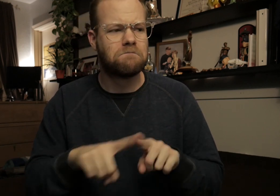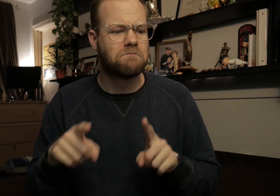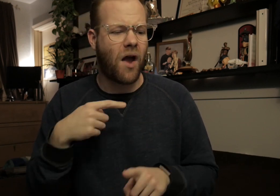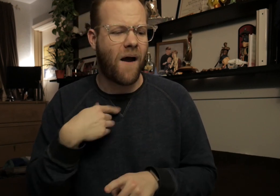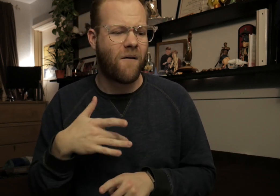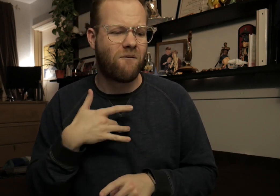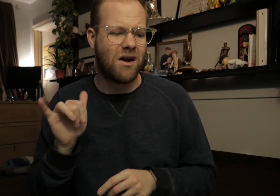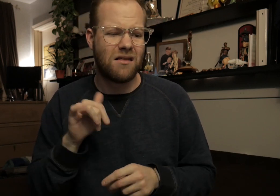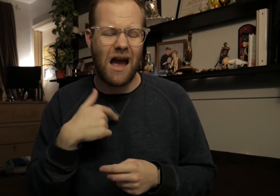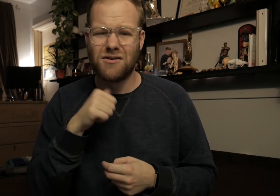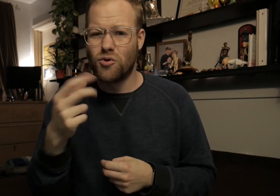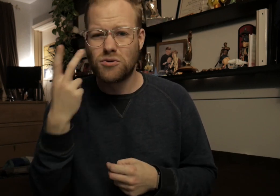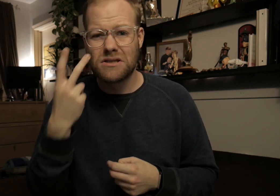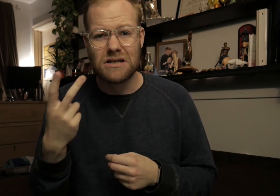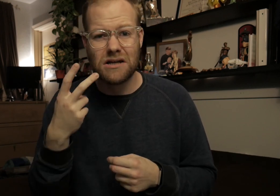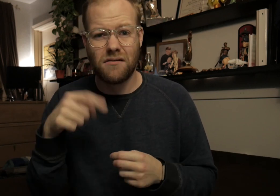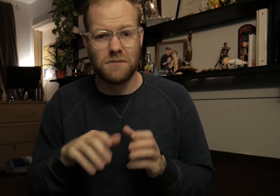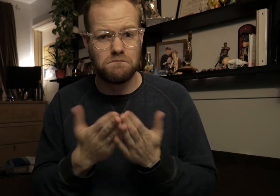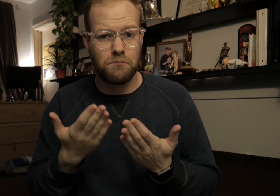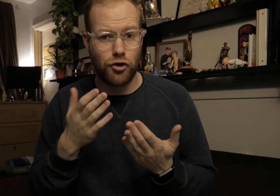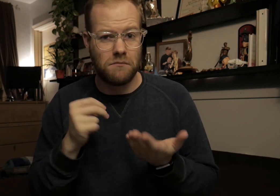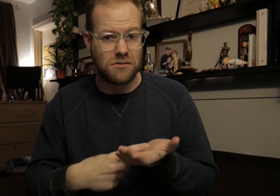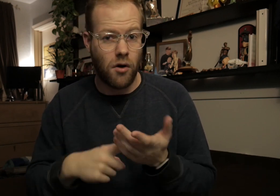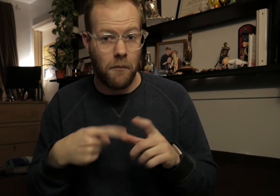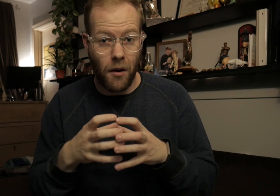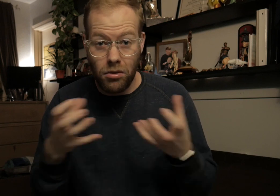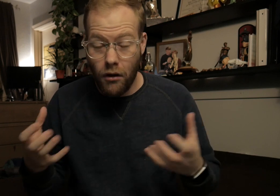but I feel like I don't see this book being talked about a lot.